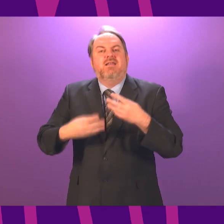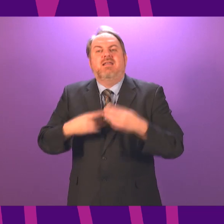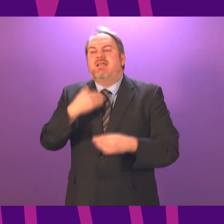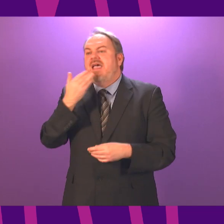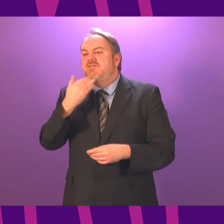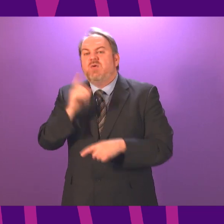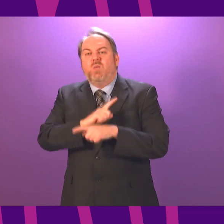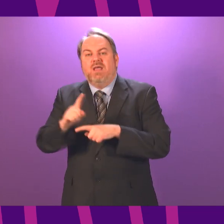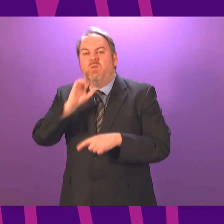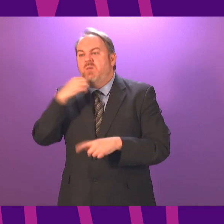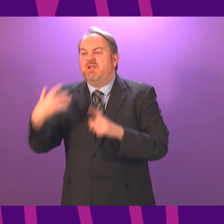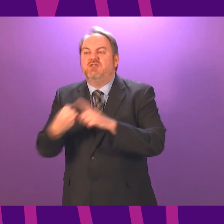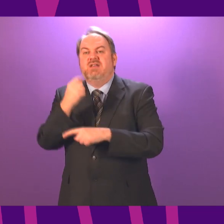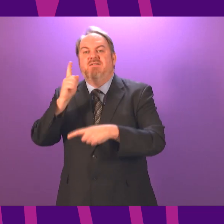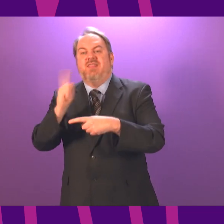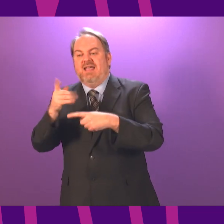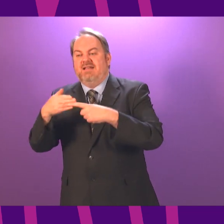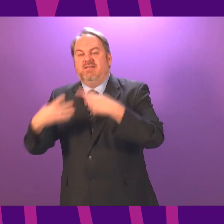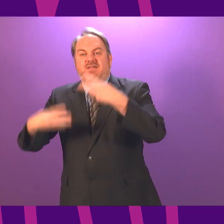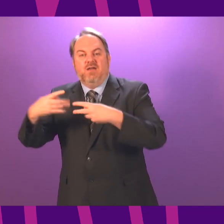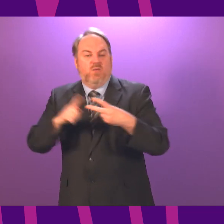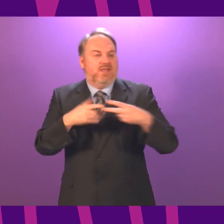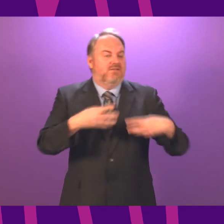Right now, we are focusing on doing the first dose. As we go through the next few weeks,